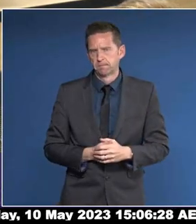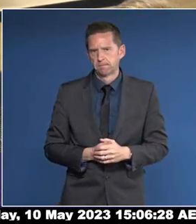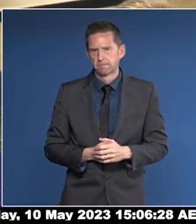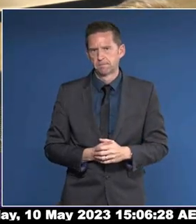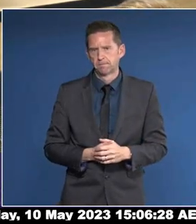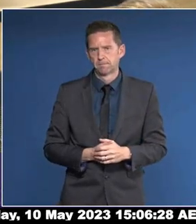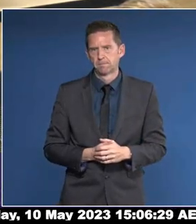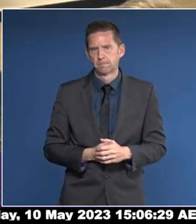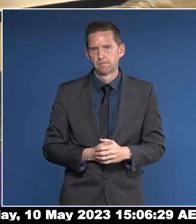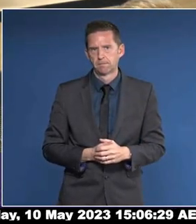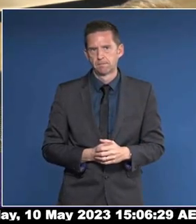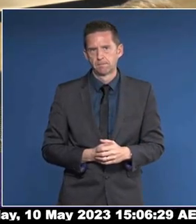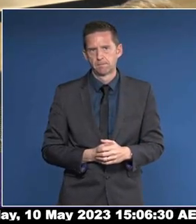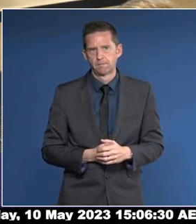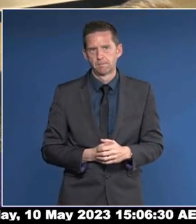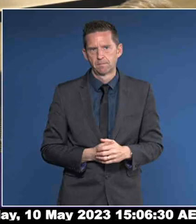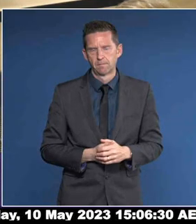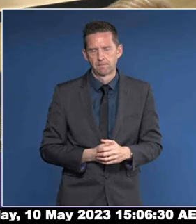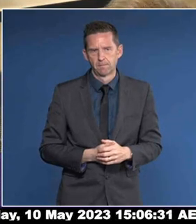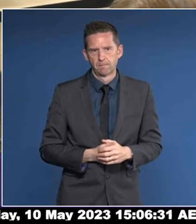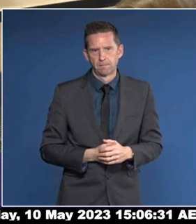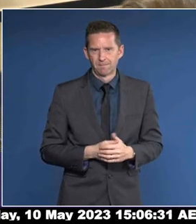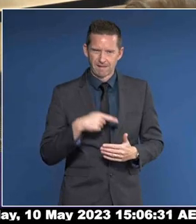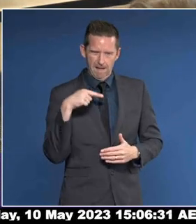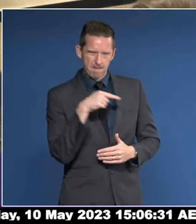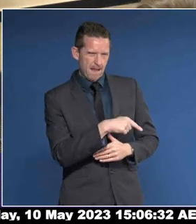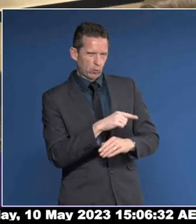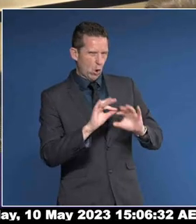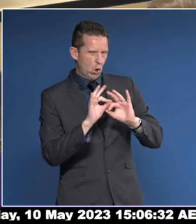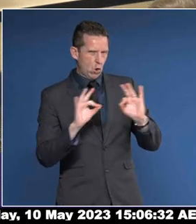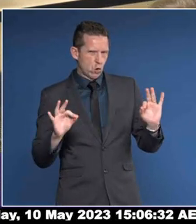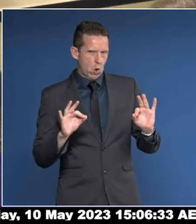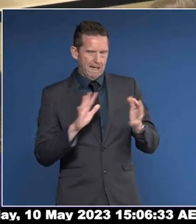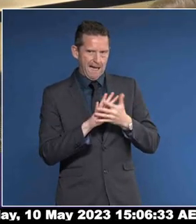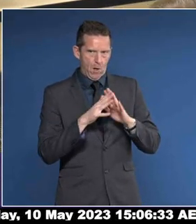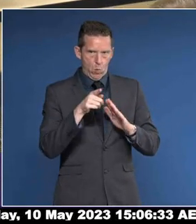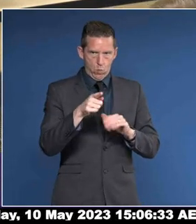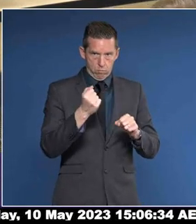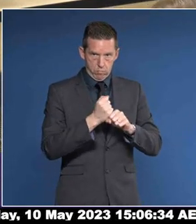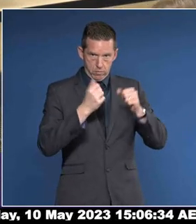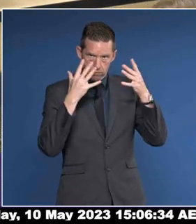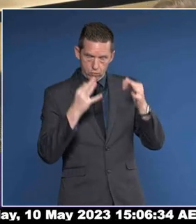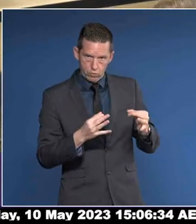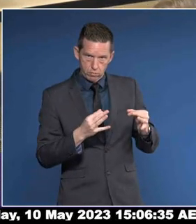That is not the test to determine whether someone is being subject to neglect, is it?